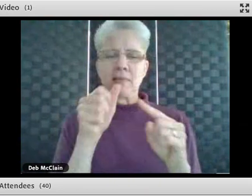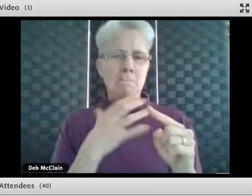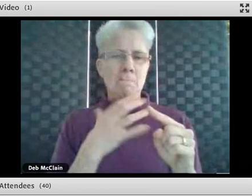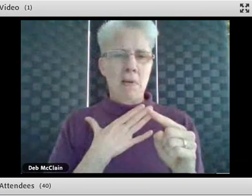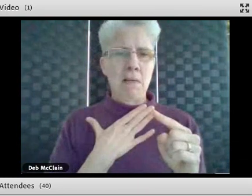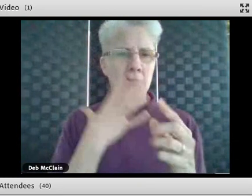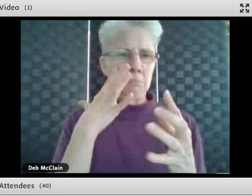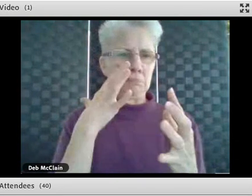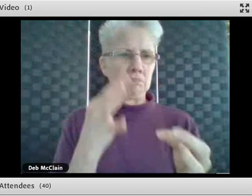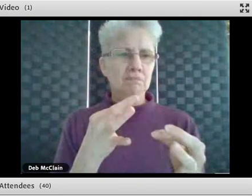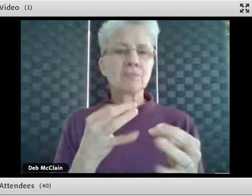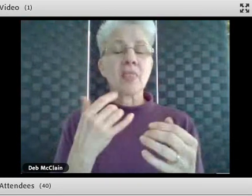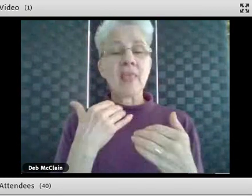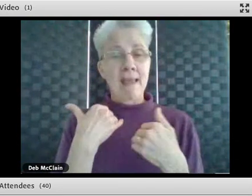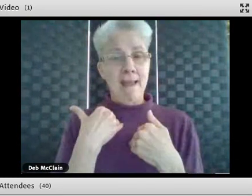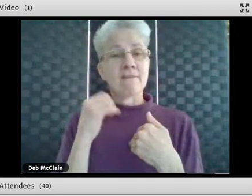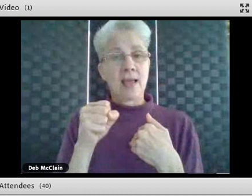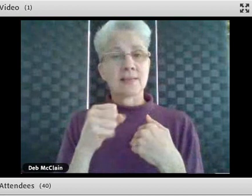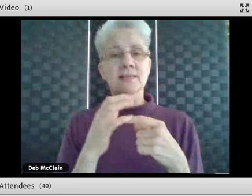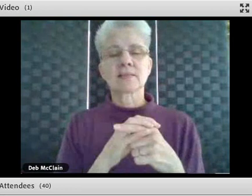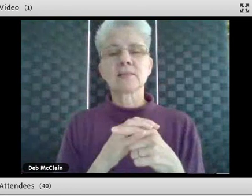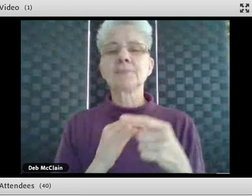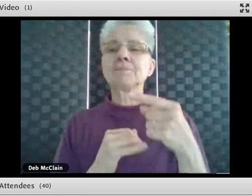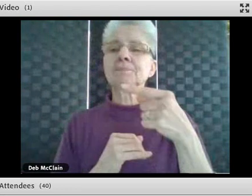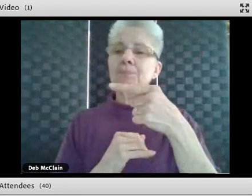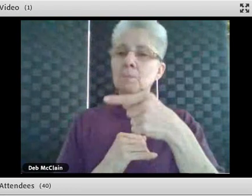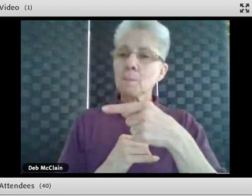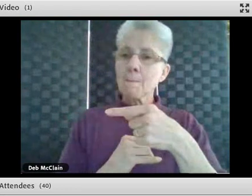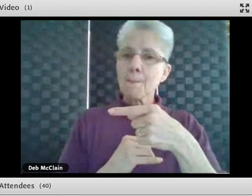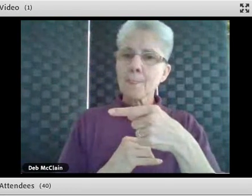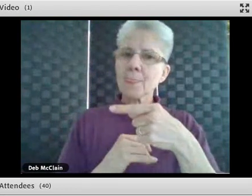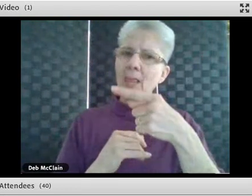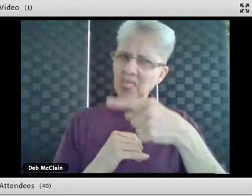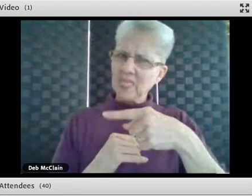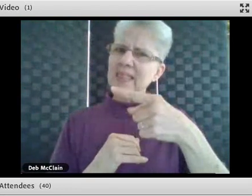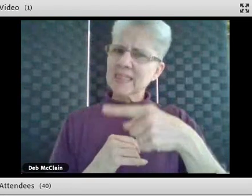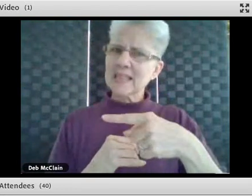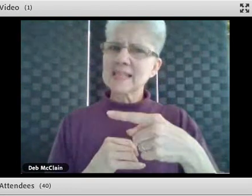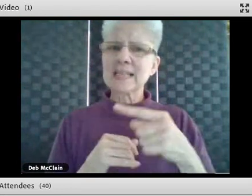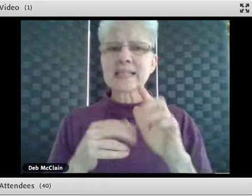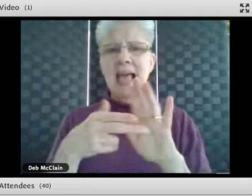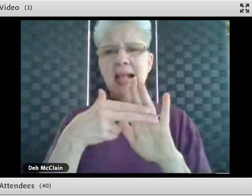Regardless, they do have that. So, speaking of which, this Classification Web